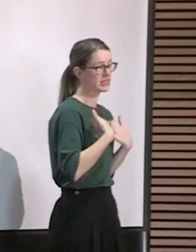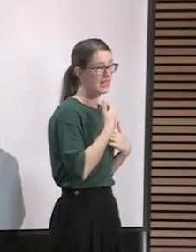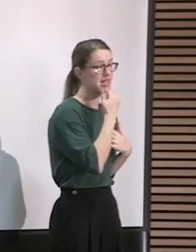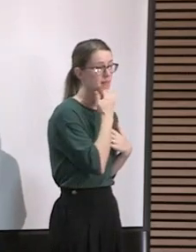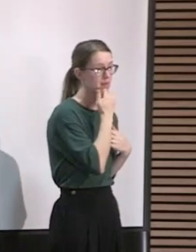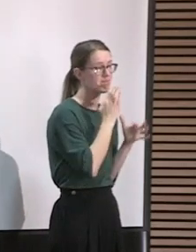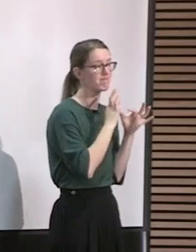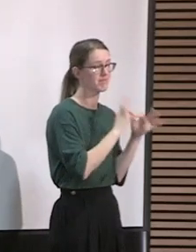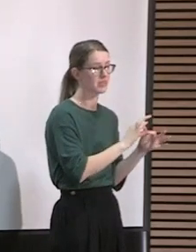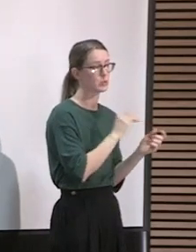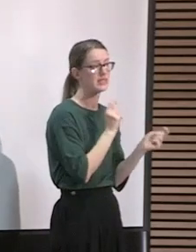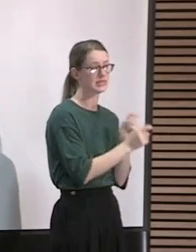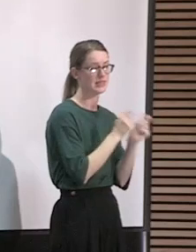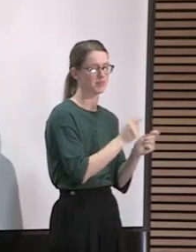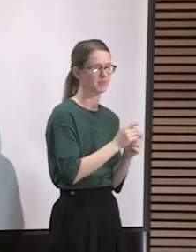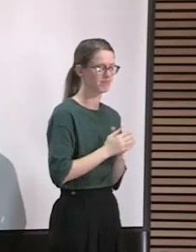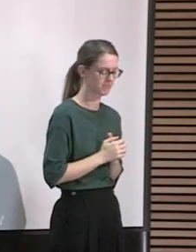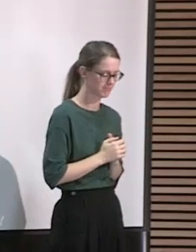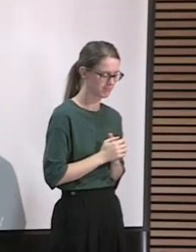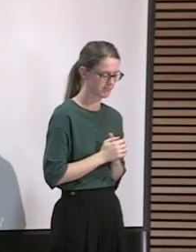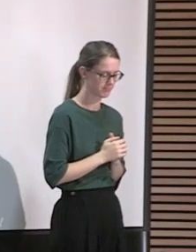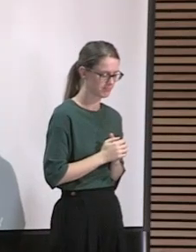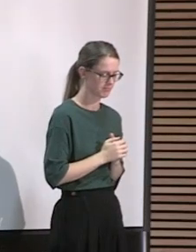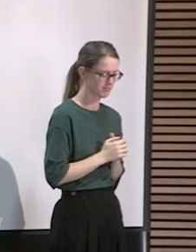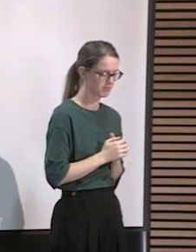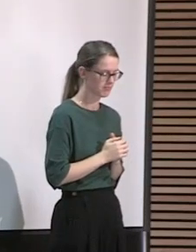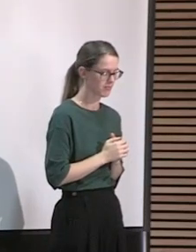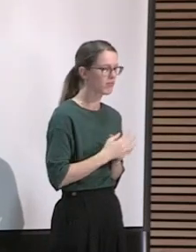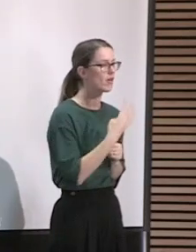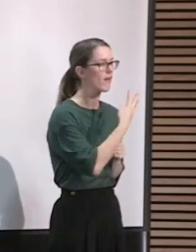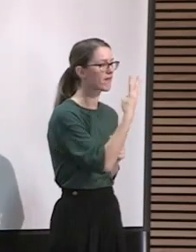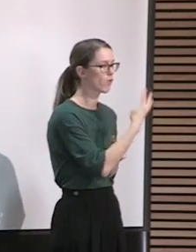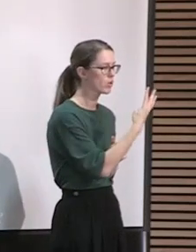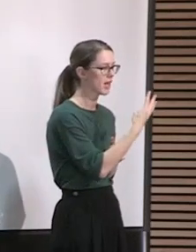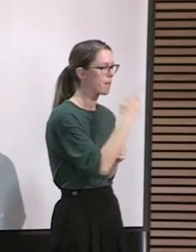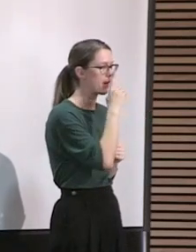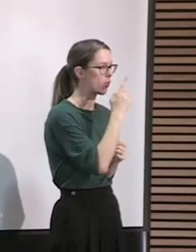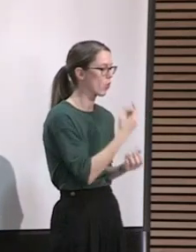managed isolation as a result of that. Another interesting